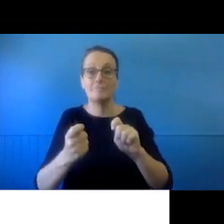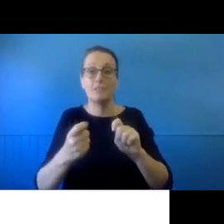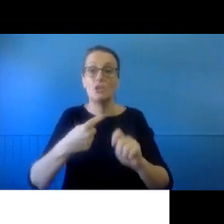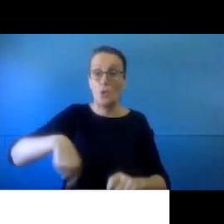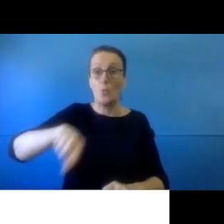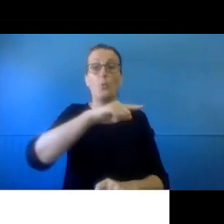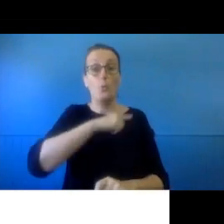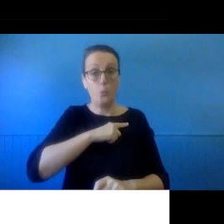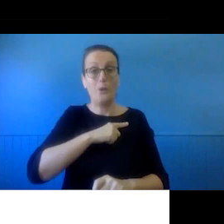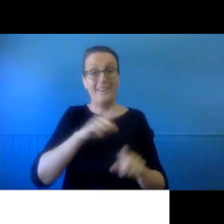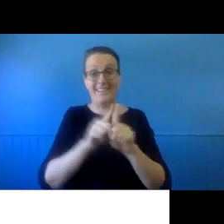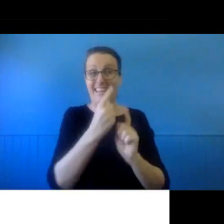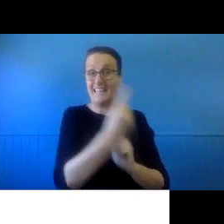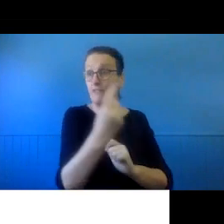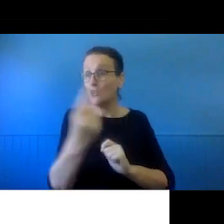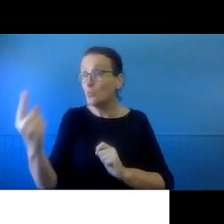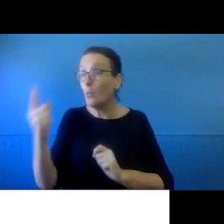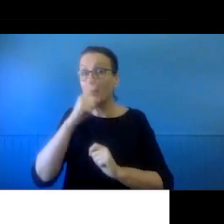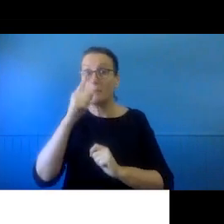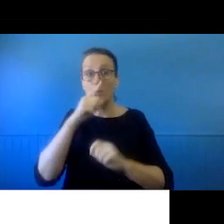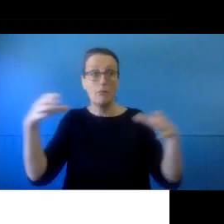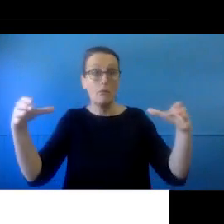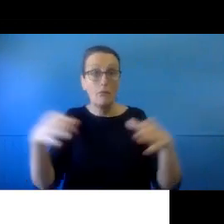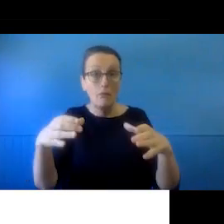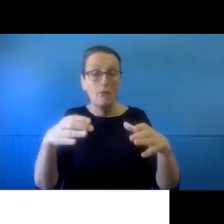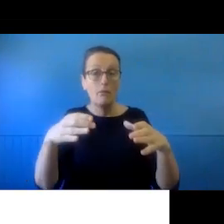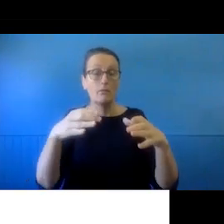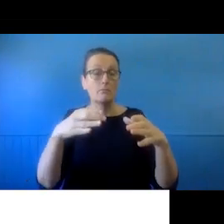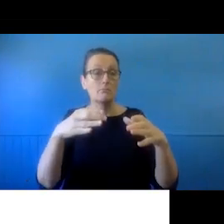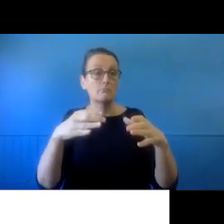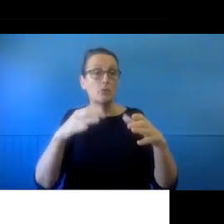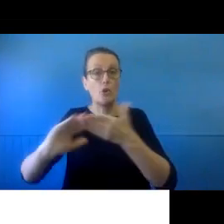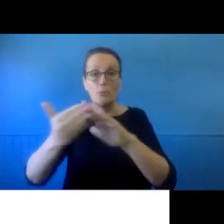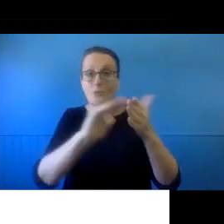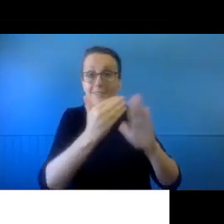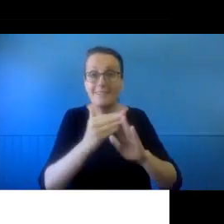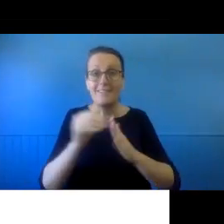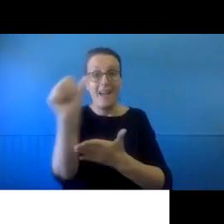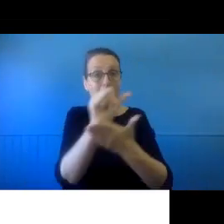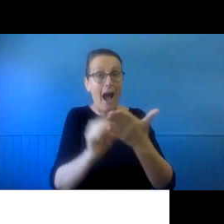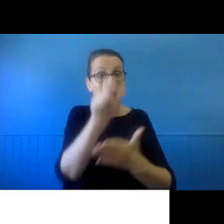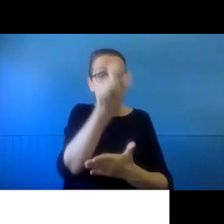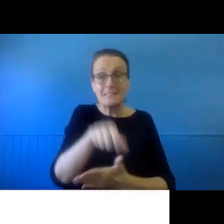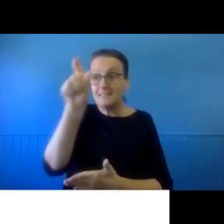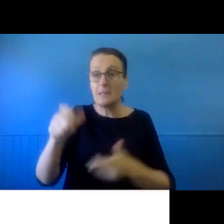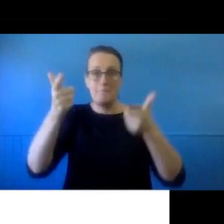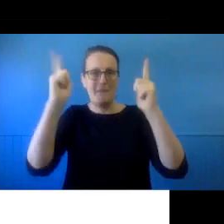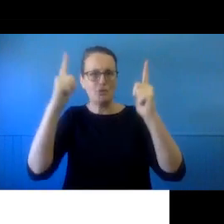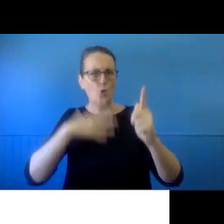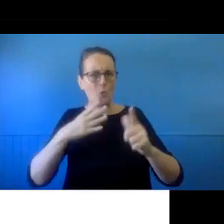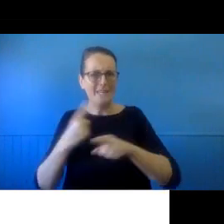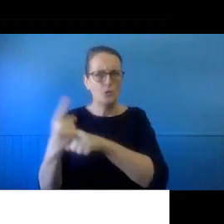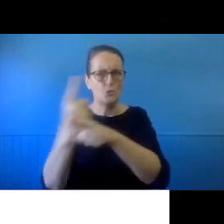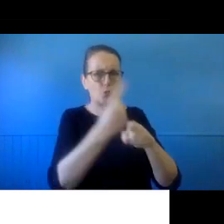individuals, art-maker, as managers, we need to have a conversation about what do we